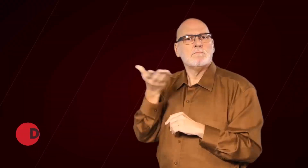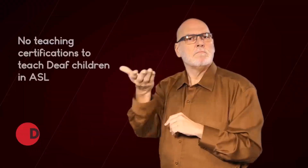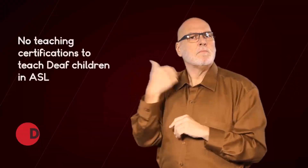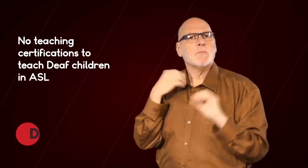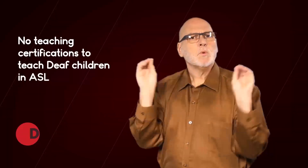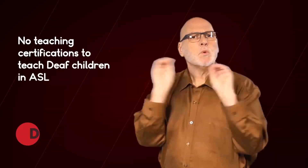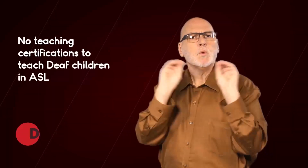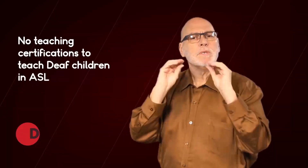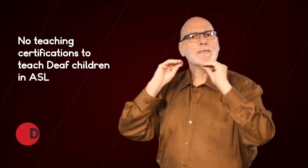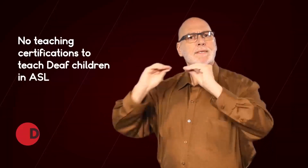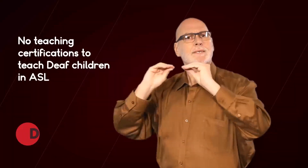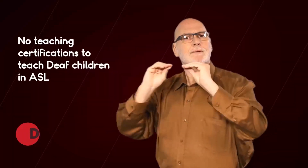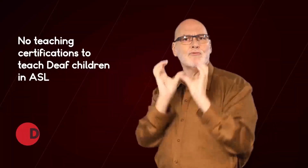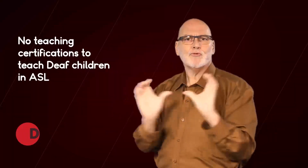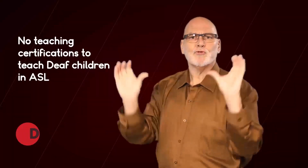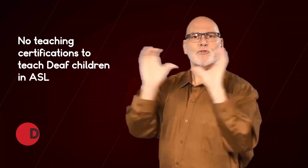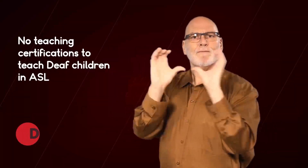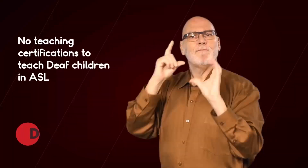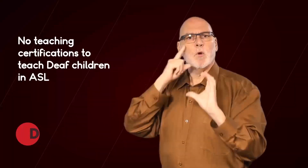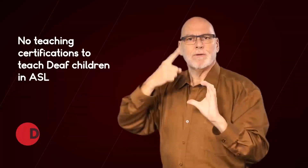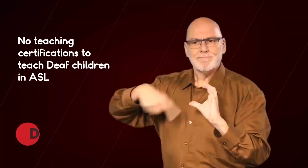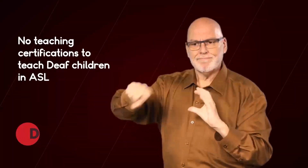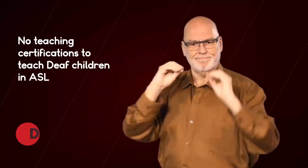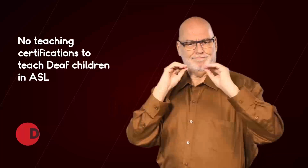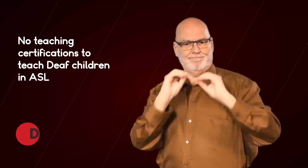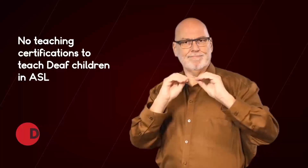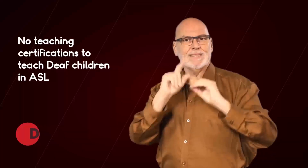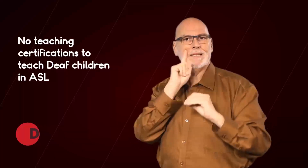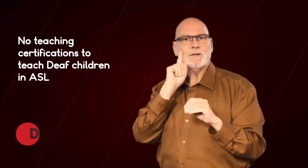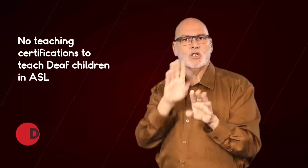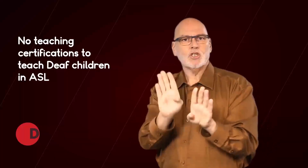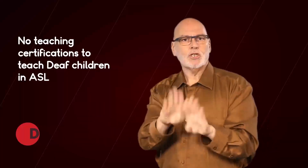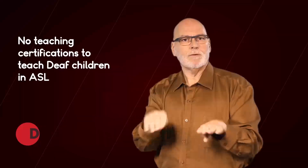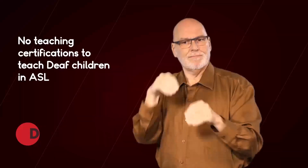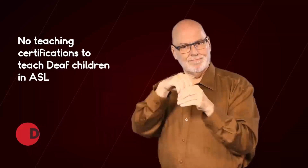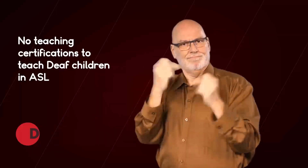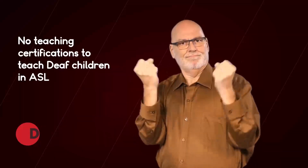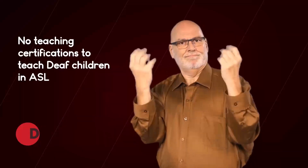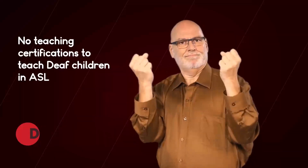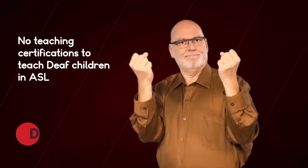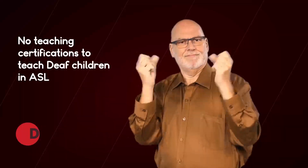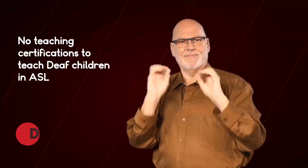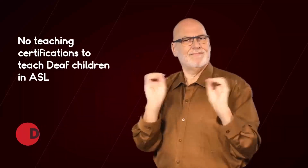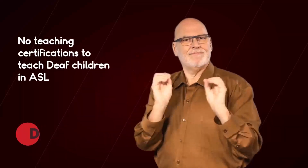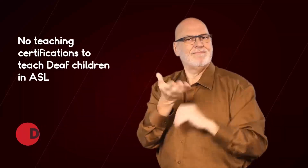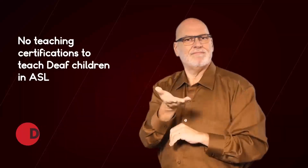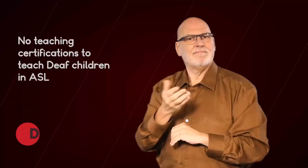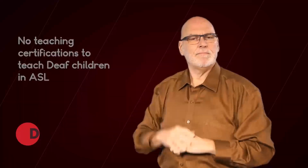There are no teaching certifications to teach Deaf children in ASL.